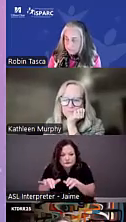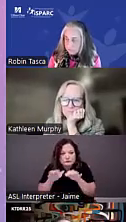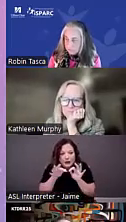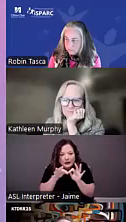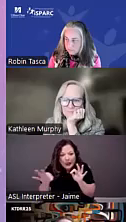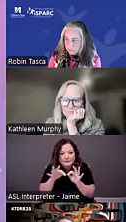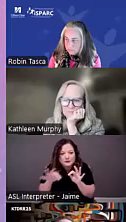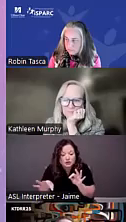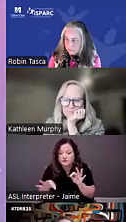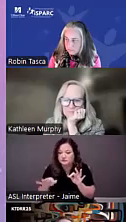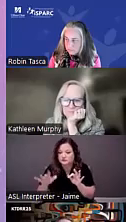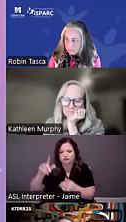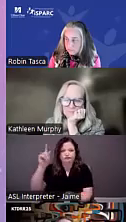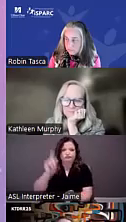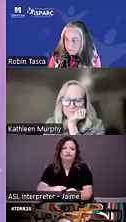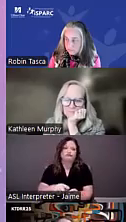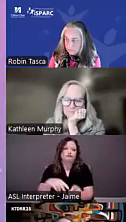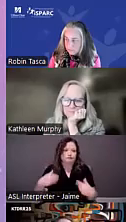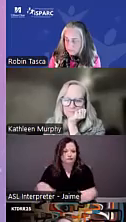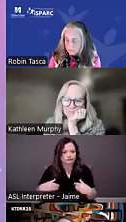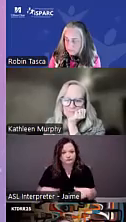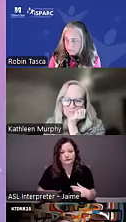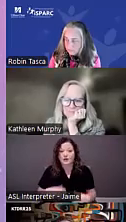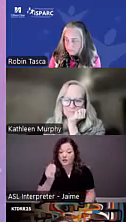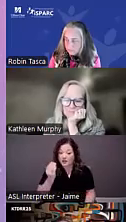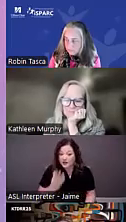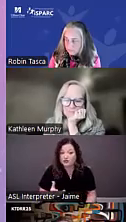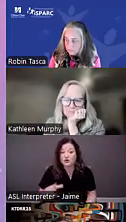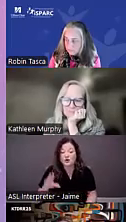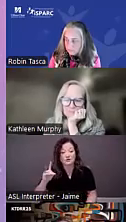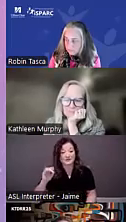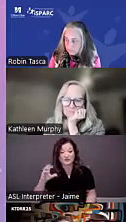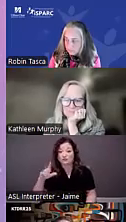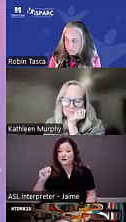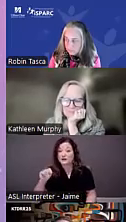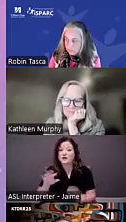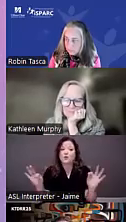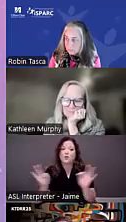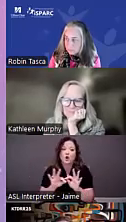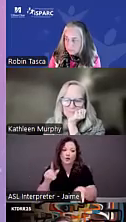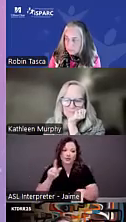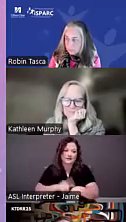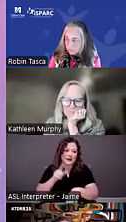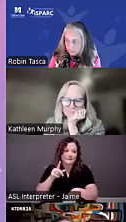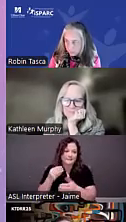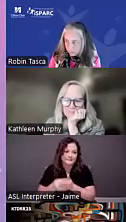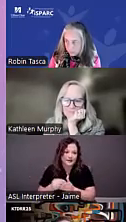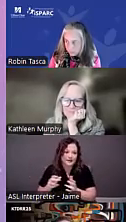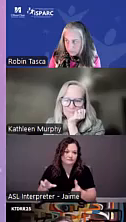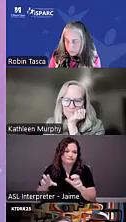So I cannot-- honestly, Descript is so worth the time and money that you may invest. If you're making reels and you want